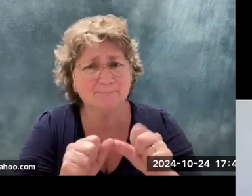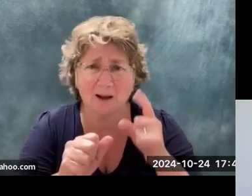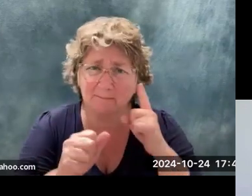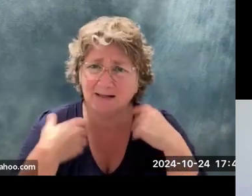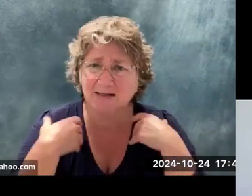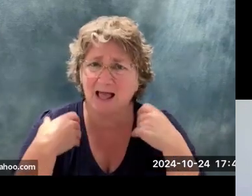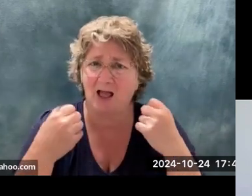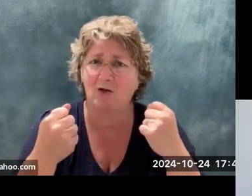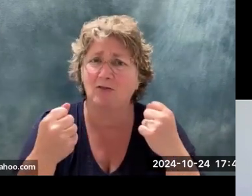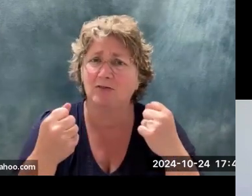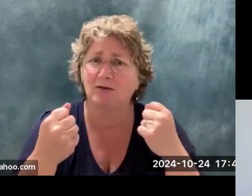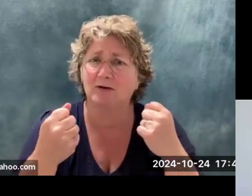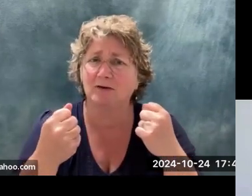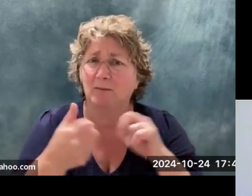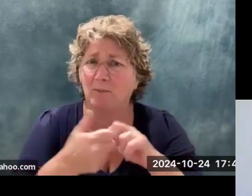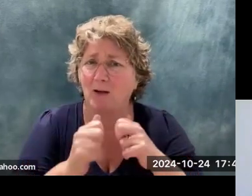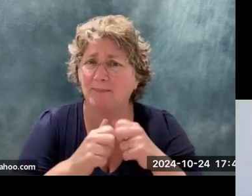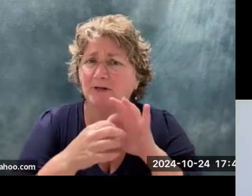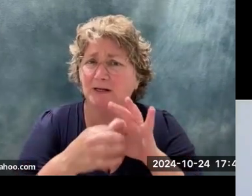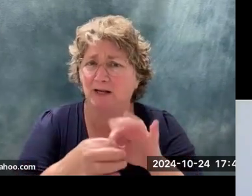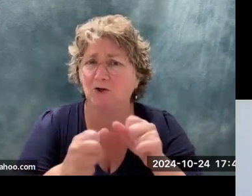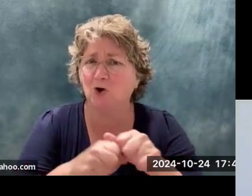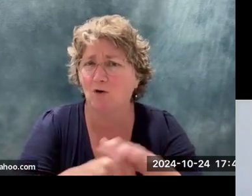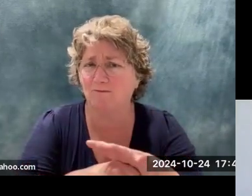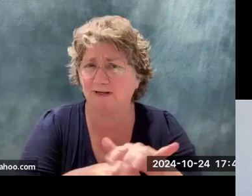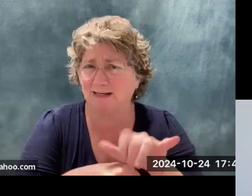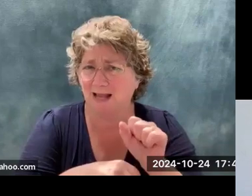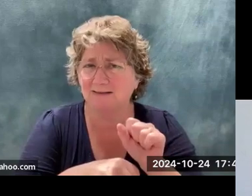Excellent, thank you. Now there's a question about